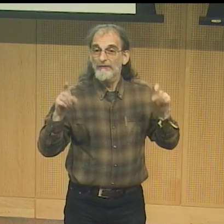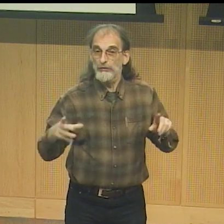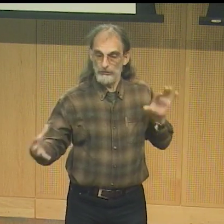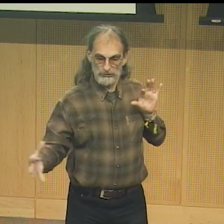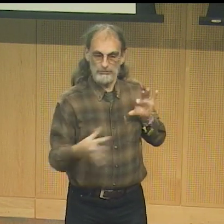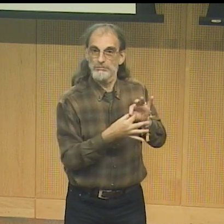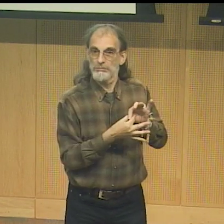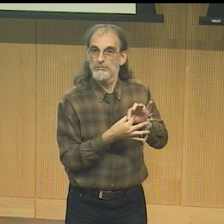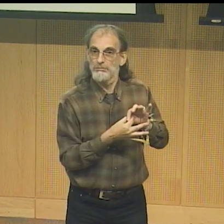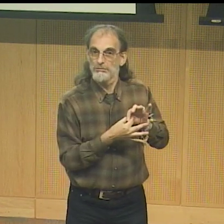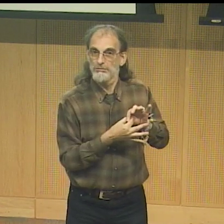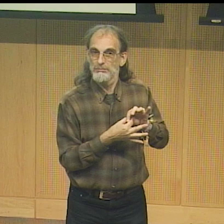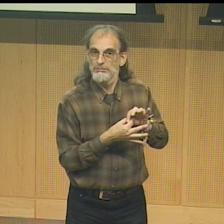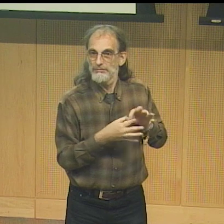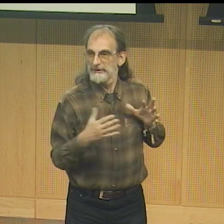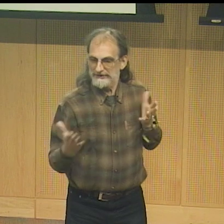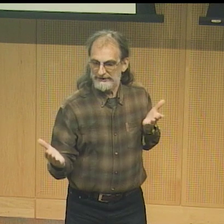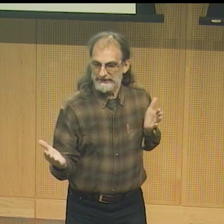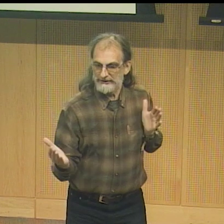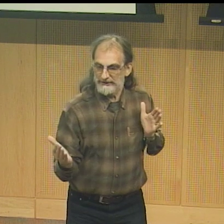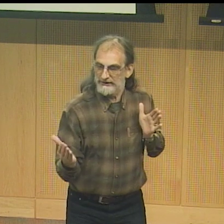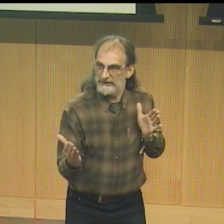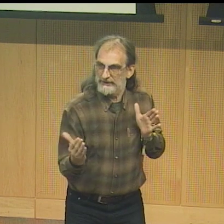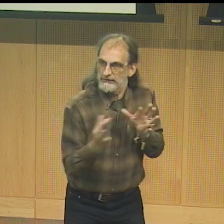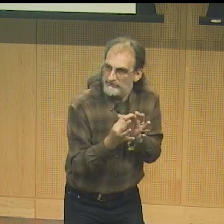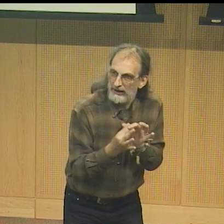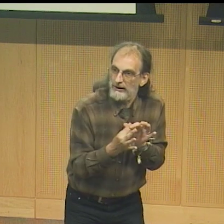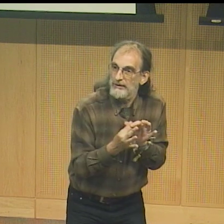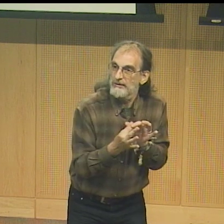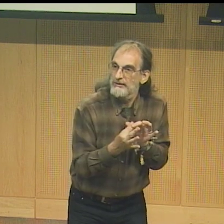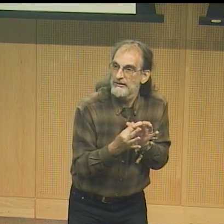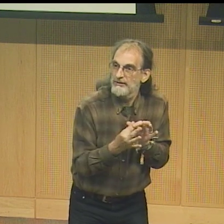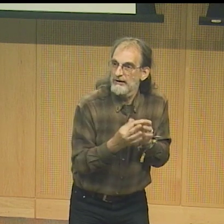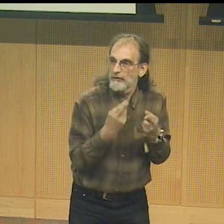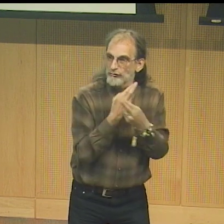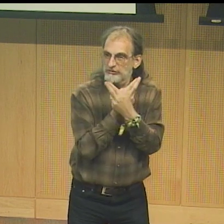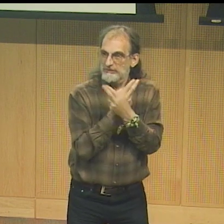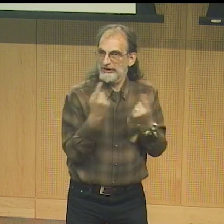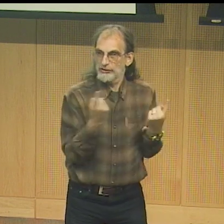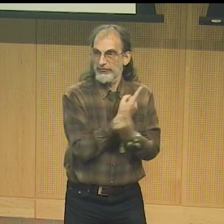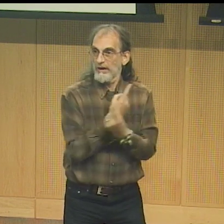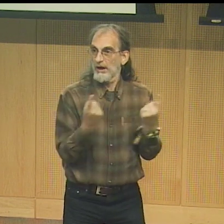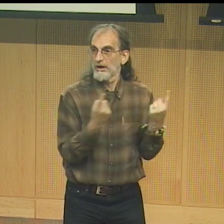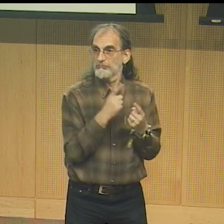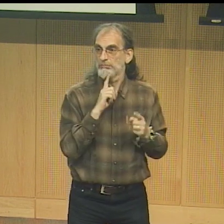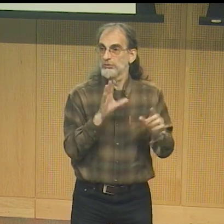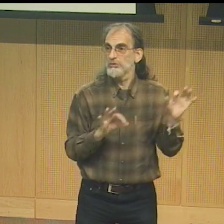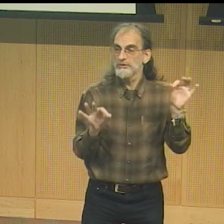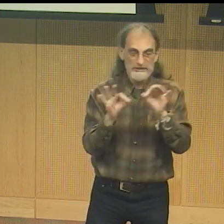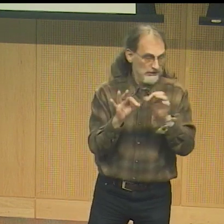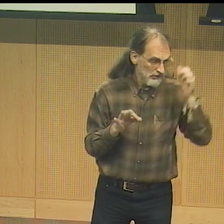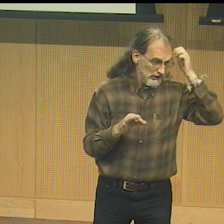So, it's essential that we bridge that generation gap and they respect one another.